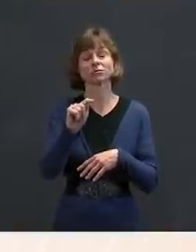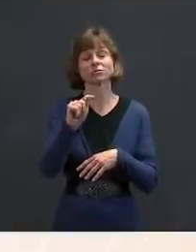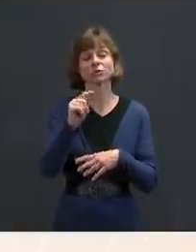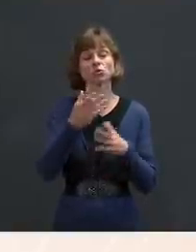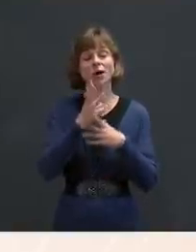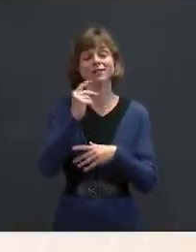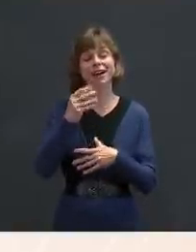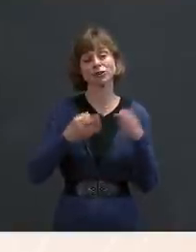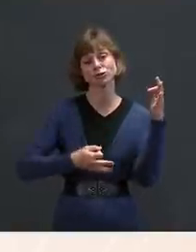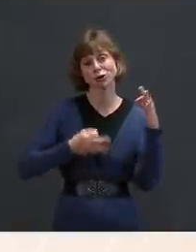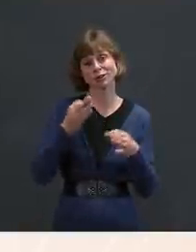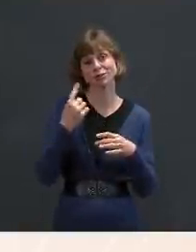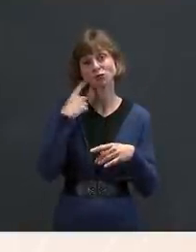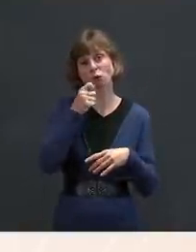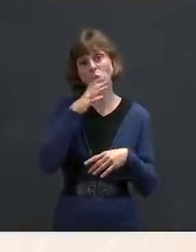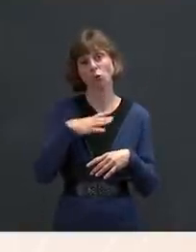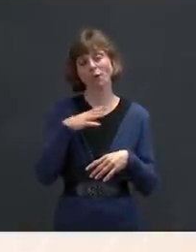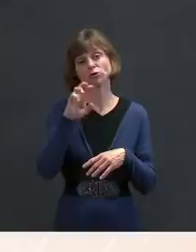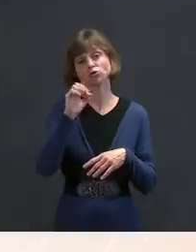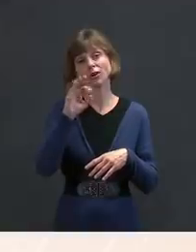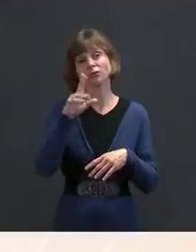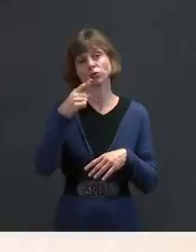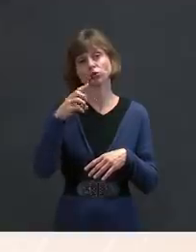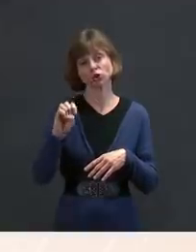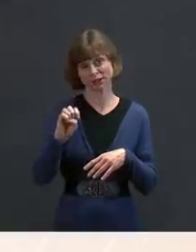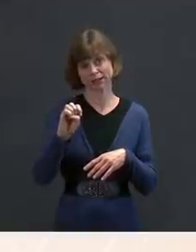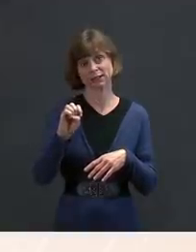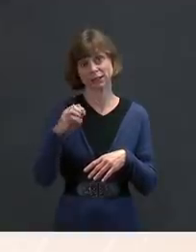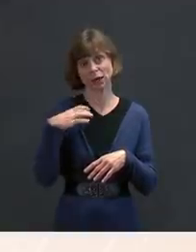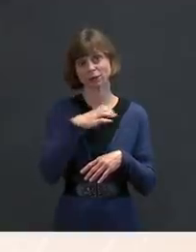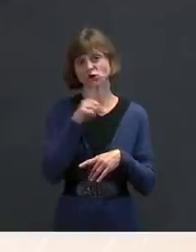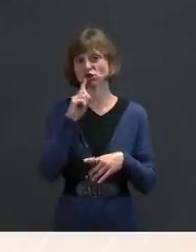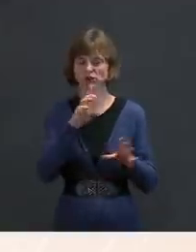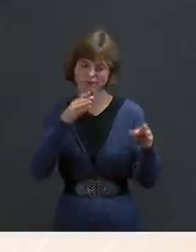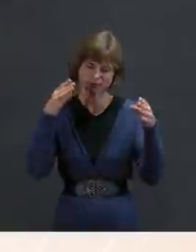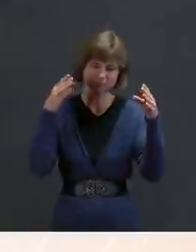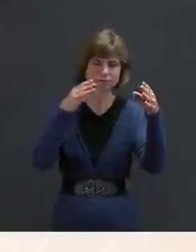She has dedicated her entire career to human rights,